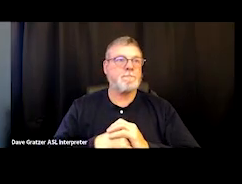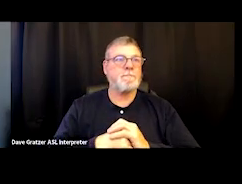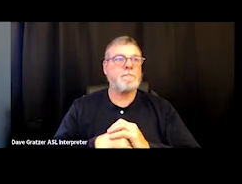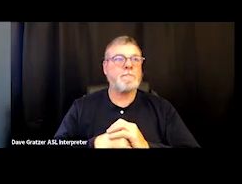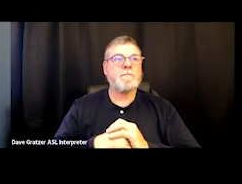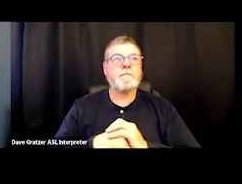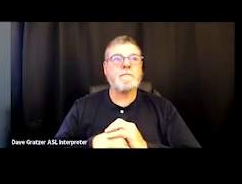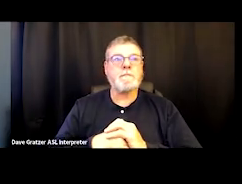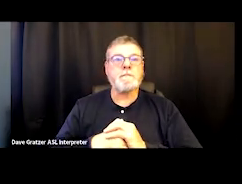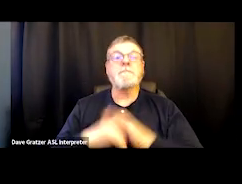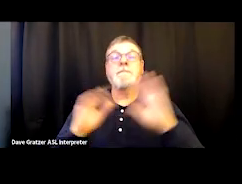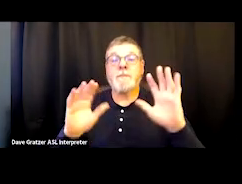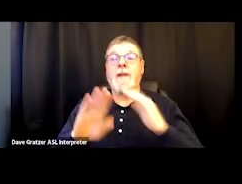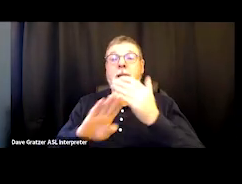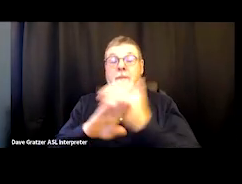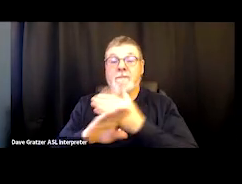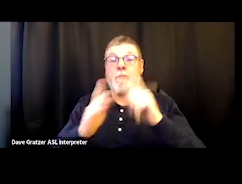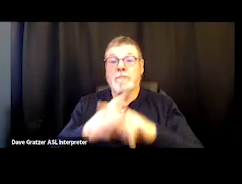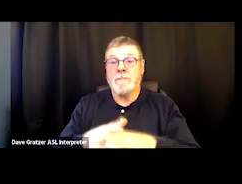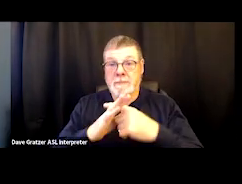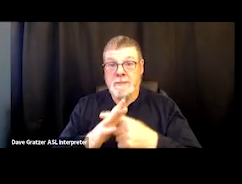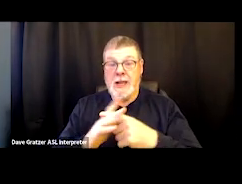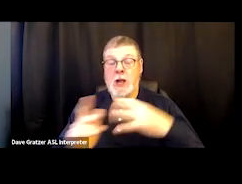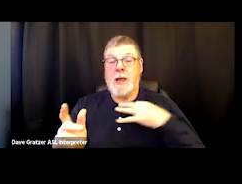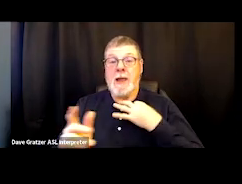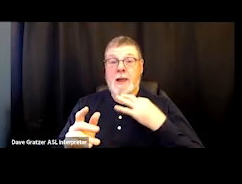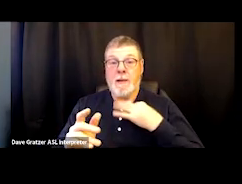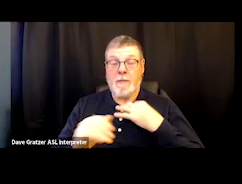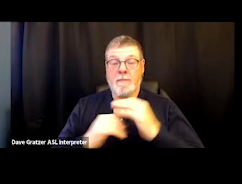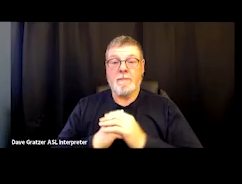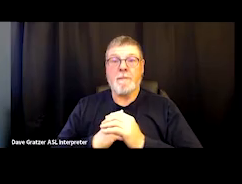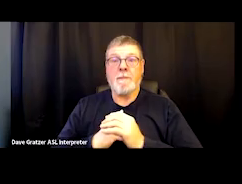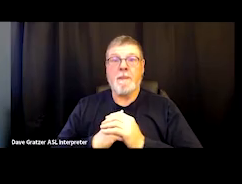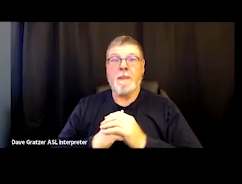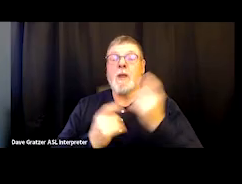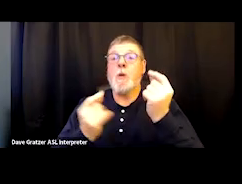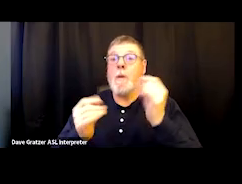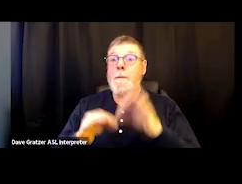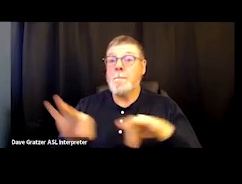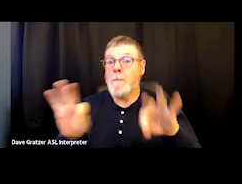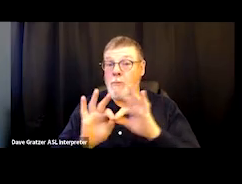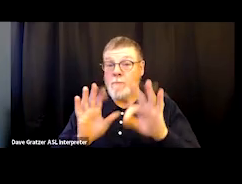Okay, so before starting an application, a really important thing to find out is if the person that you're gonna be